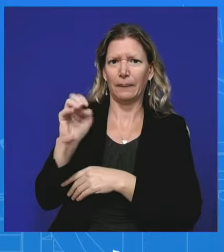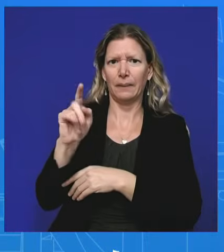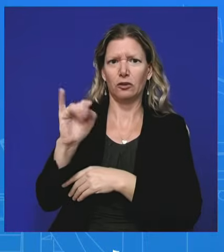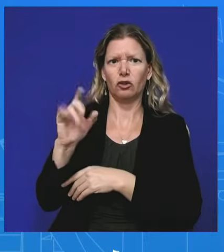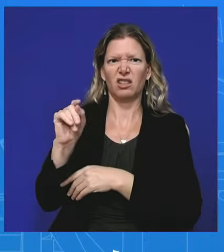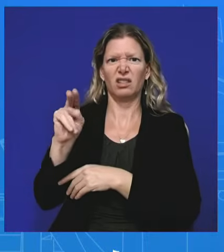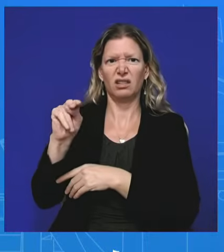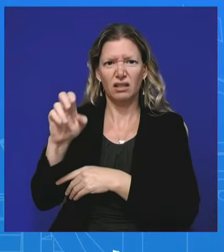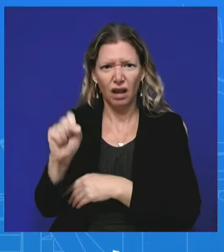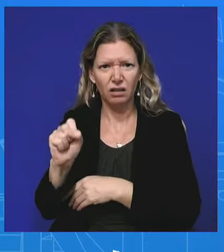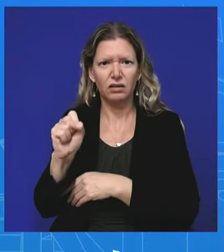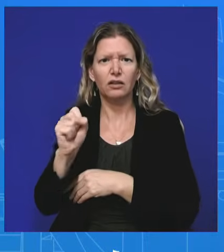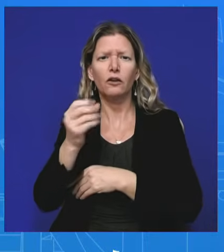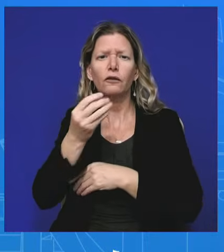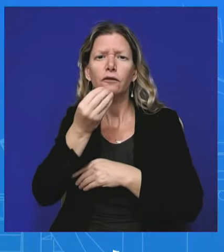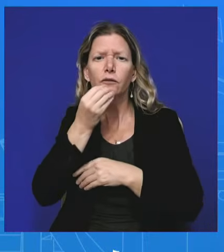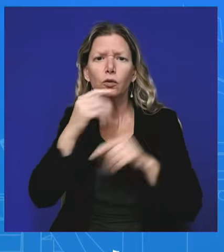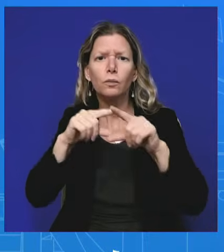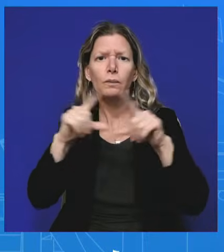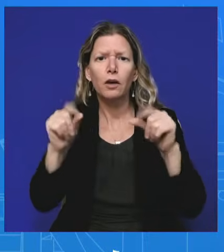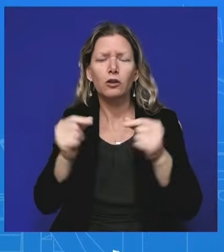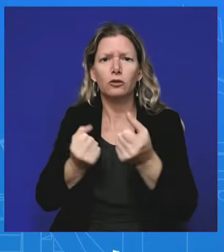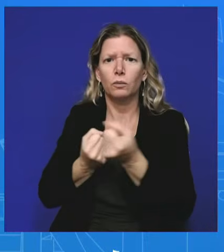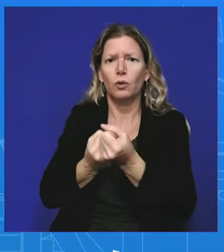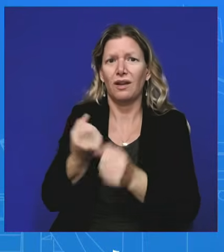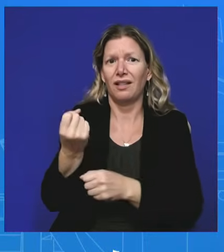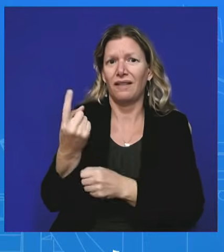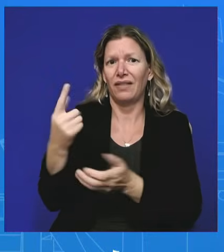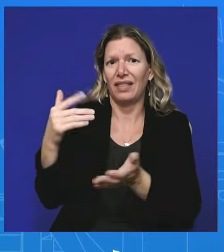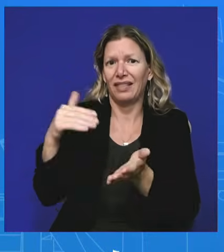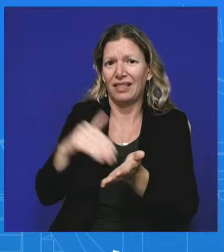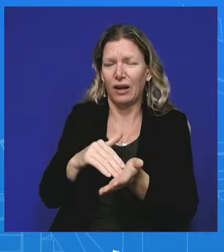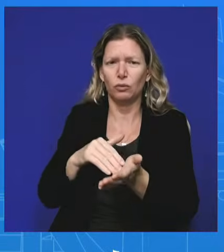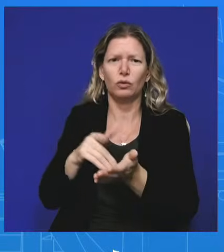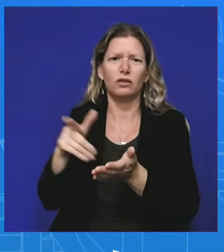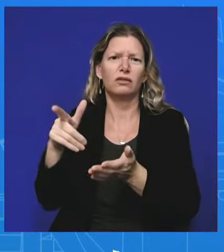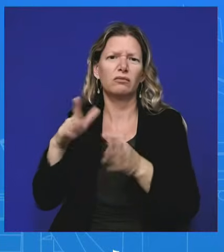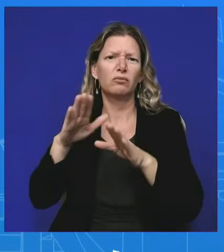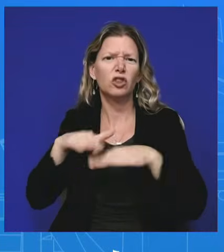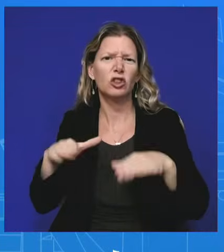ready-to-use therapeutic foods to treat more than 7,200 cases of severe wasting in children;